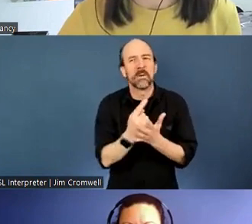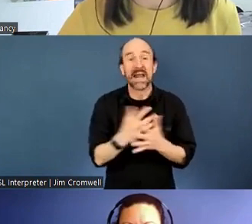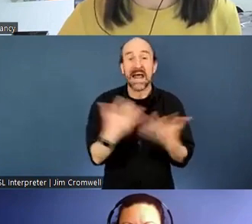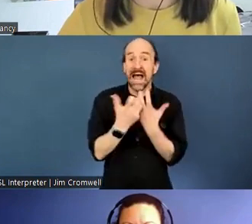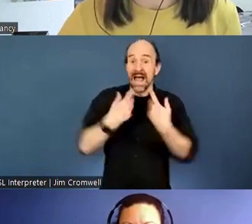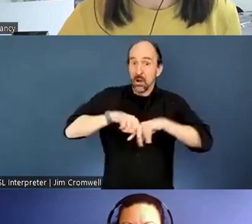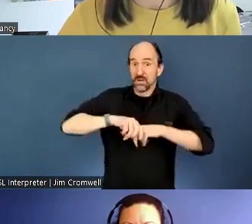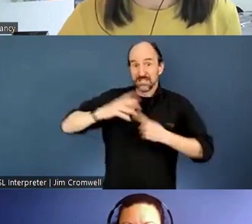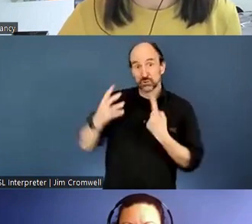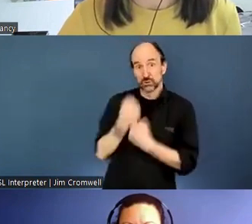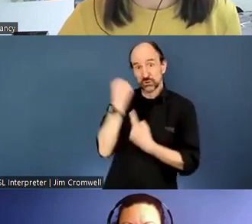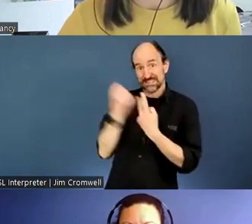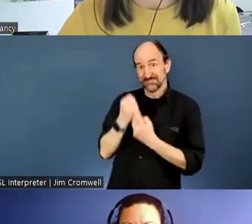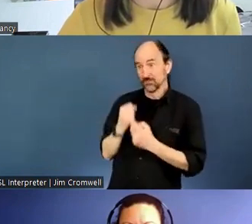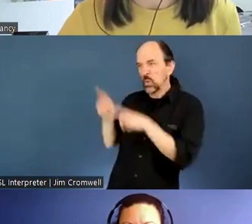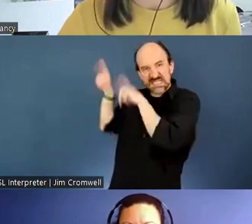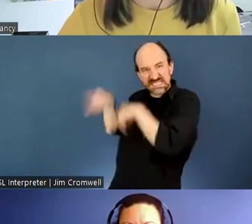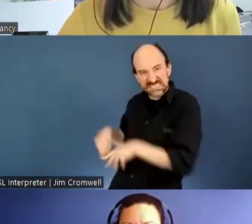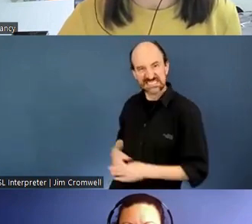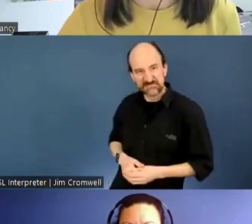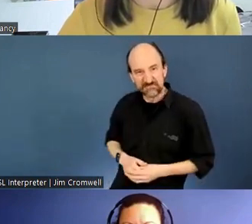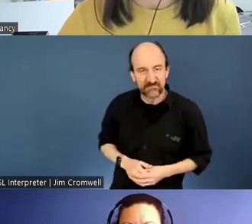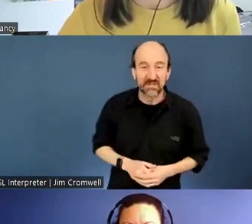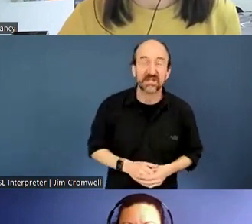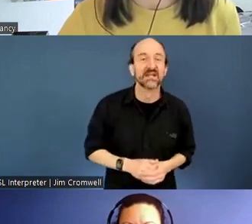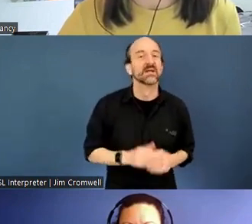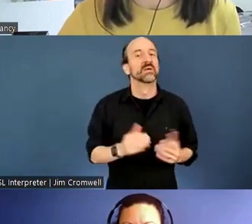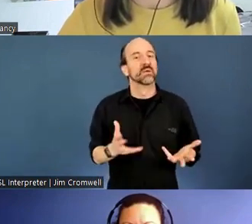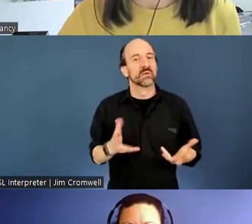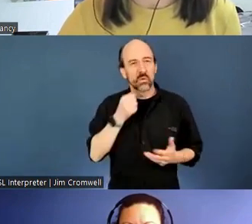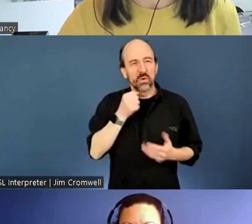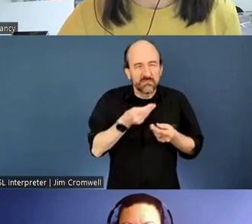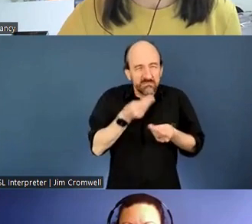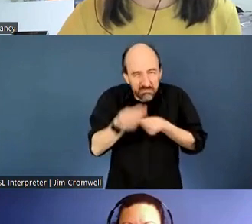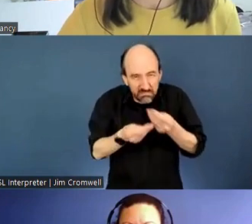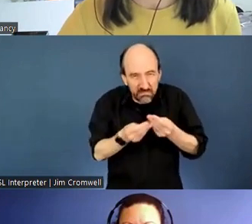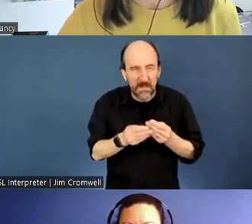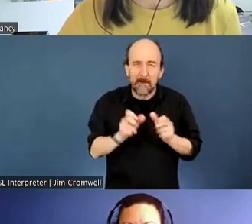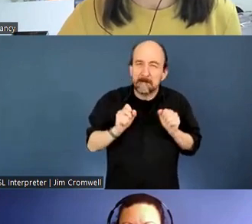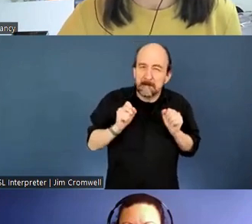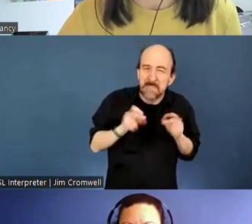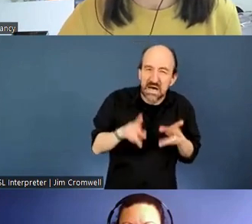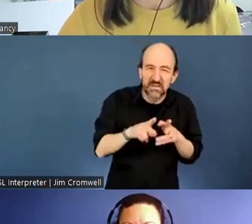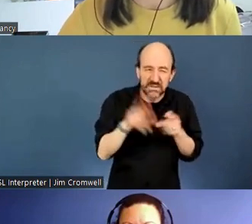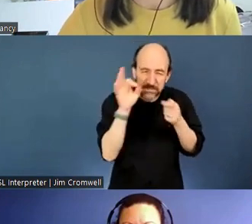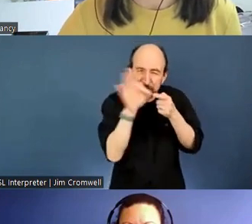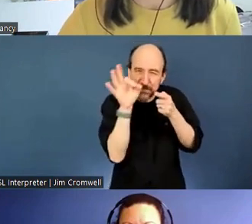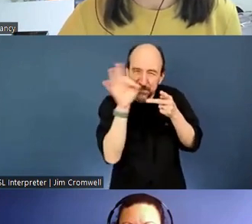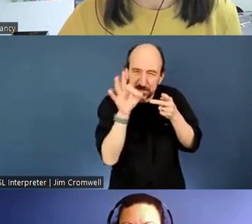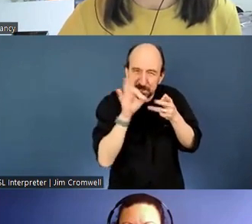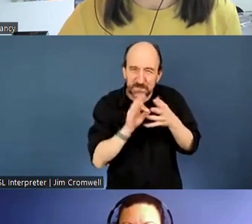We'll go into the nitty-gritty more on methods, how we support communities in doing all these processes.